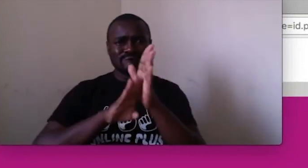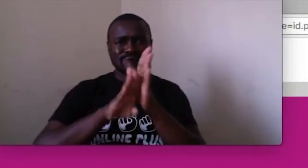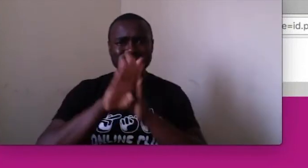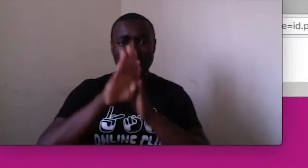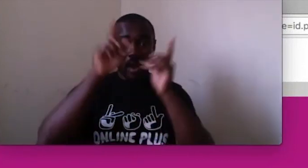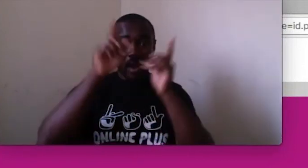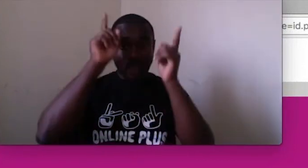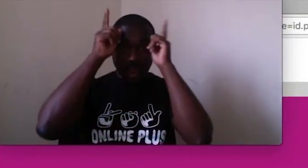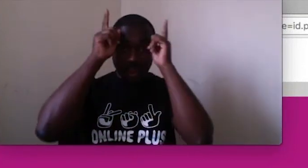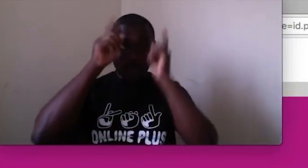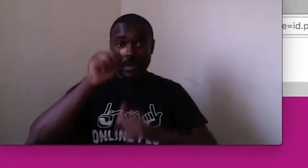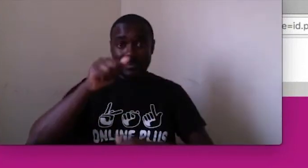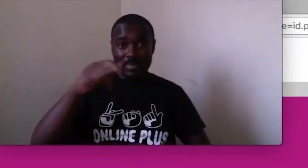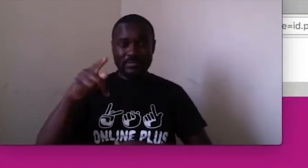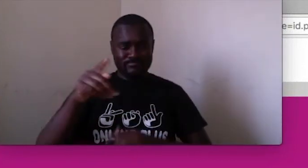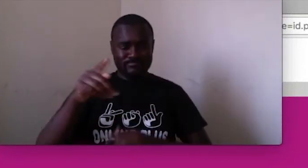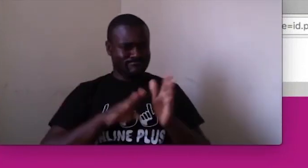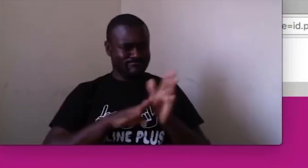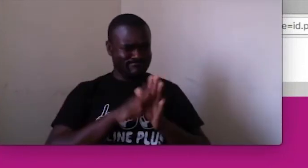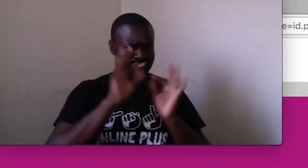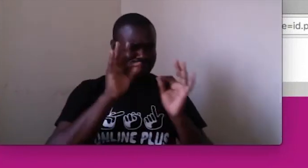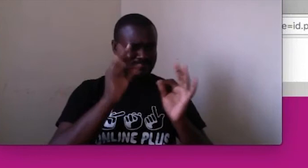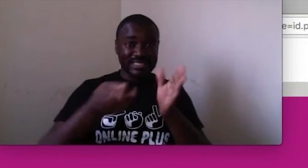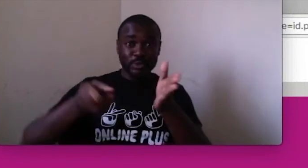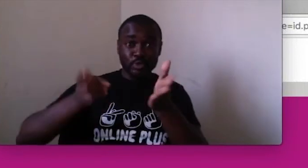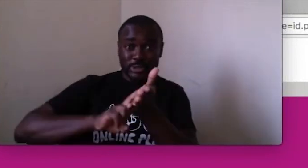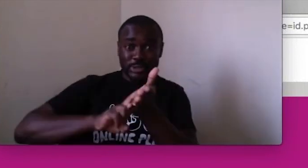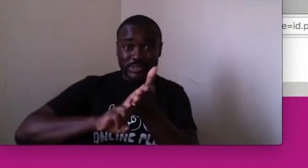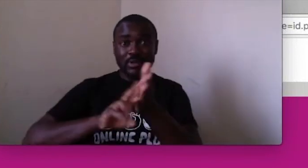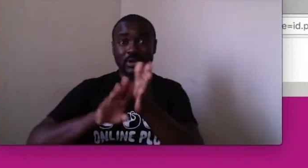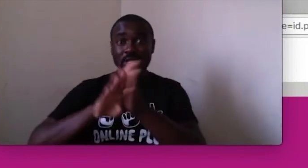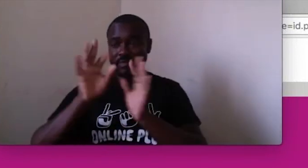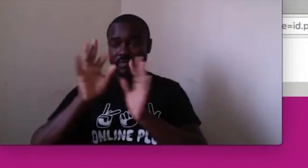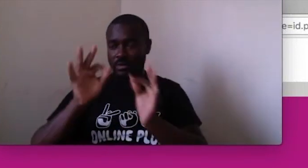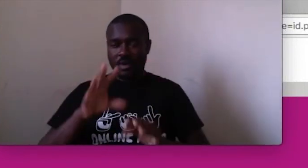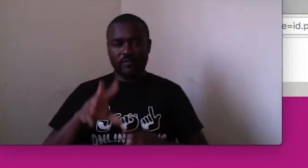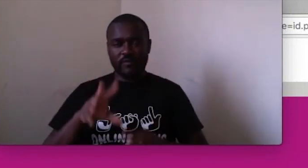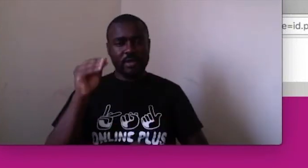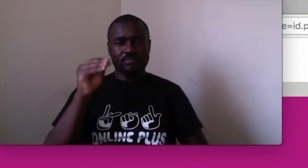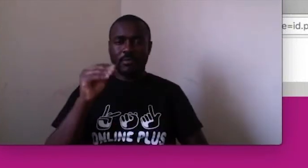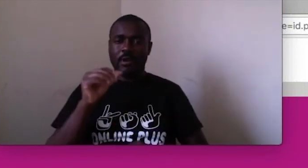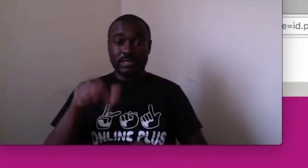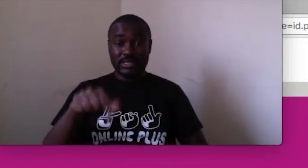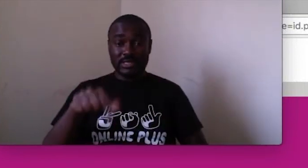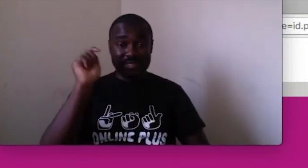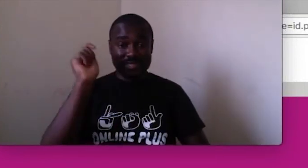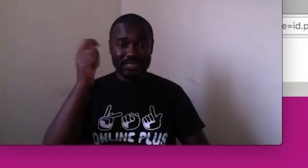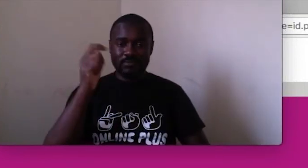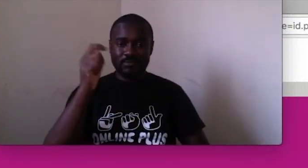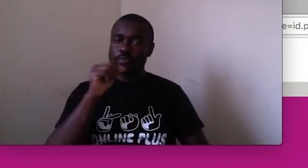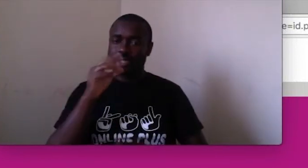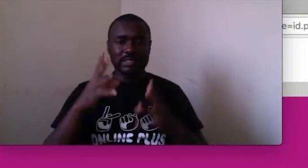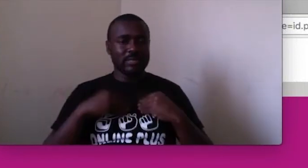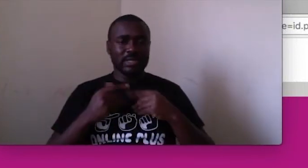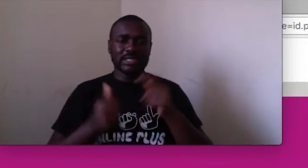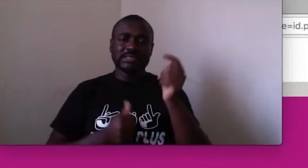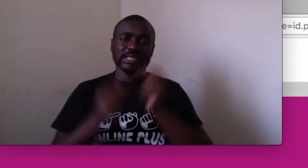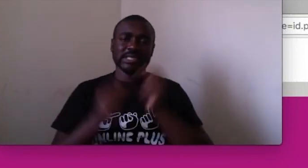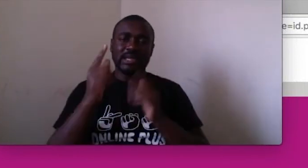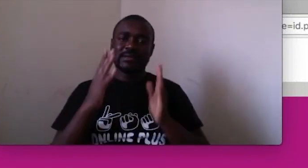and I started my Android app the registration of users I found that in Kenya